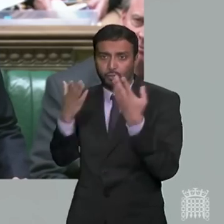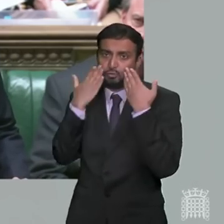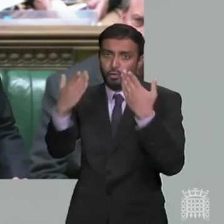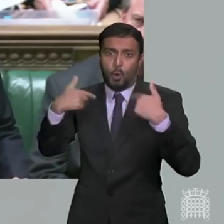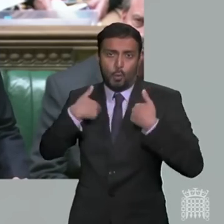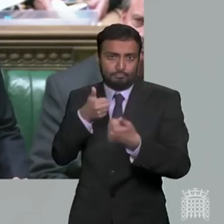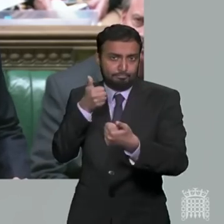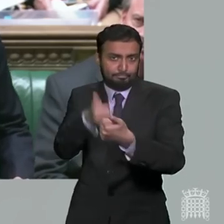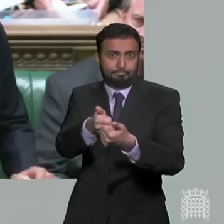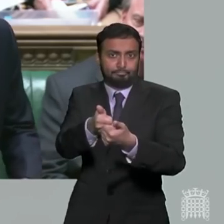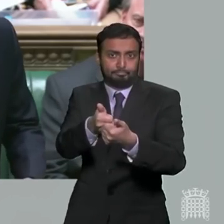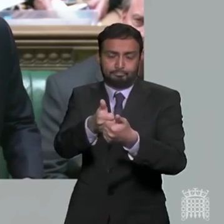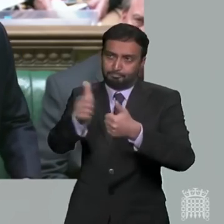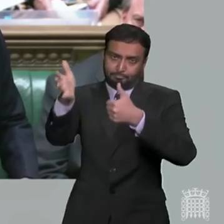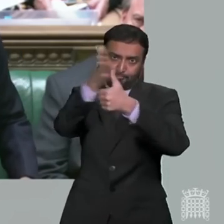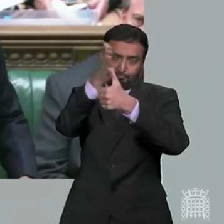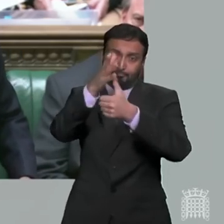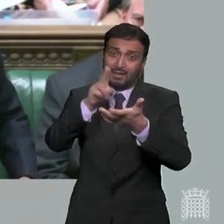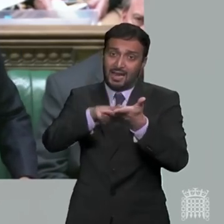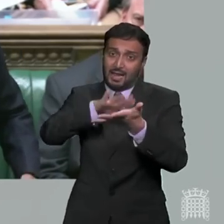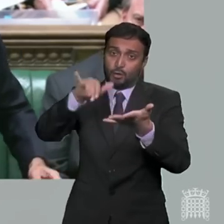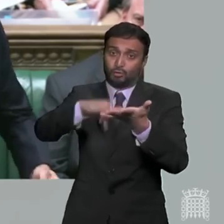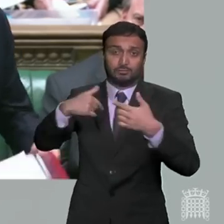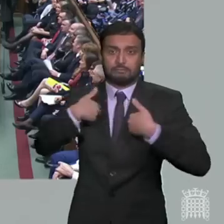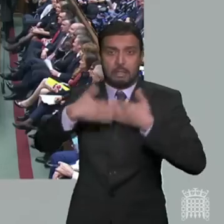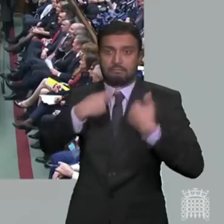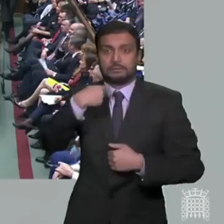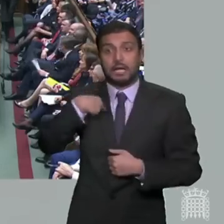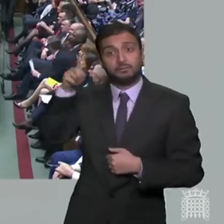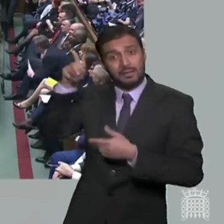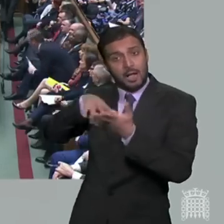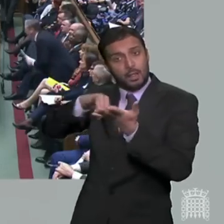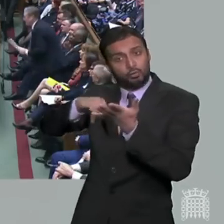not my words, but the words of the NHS chief executive.